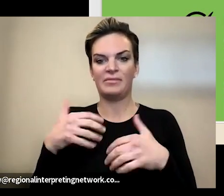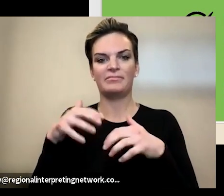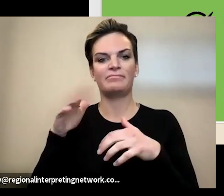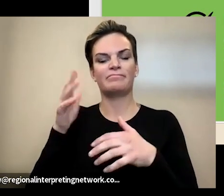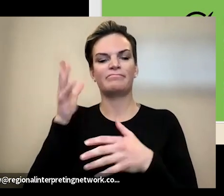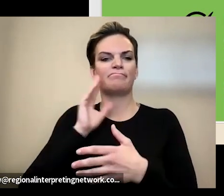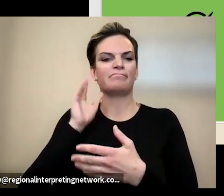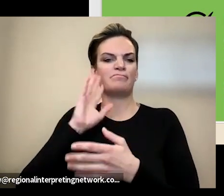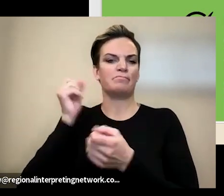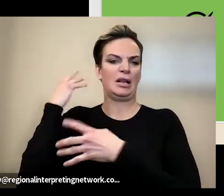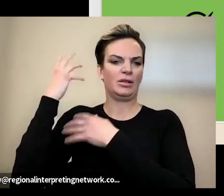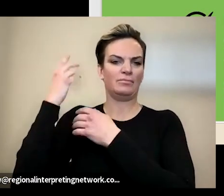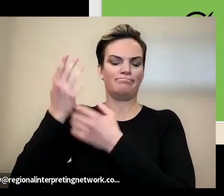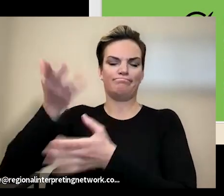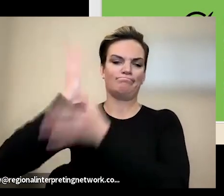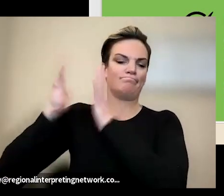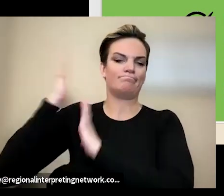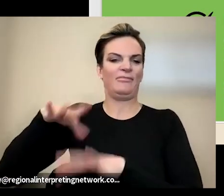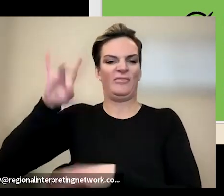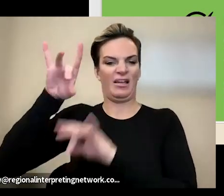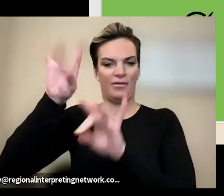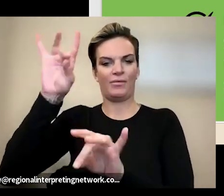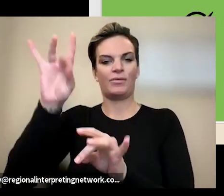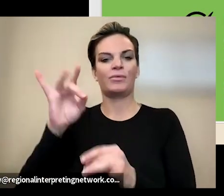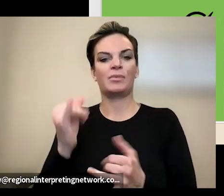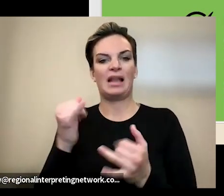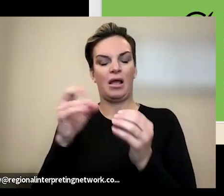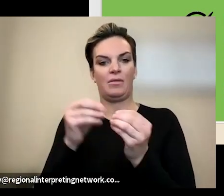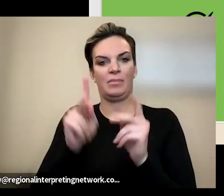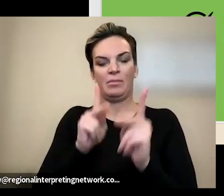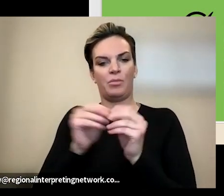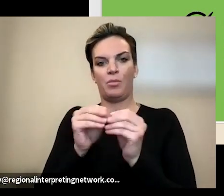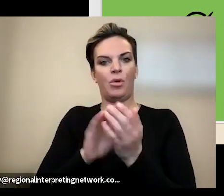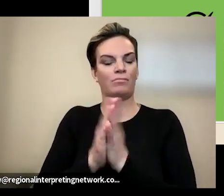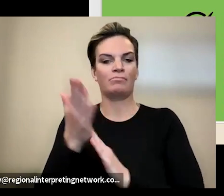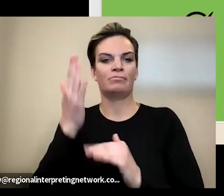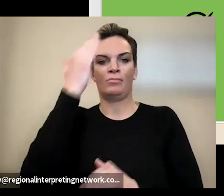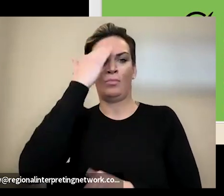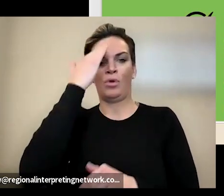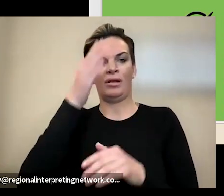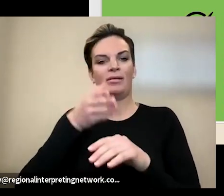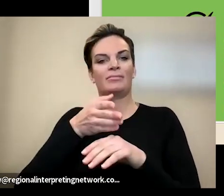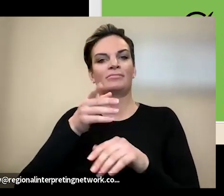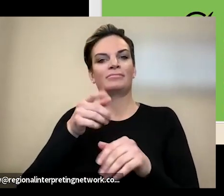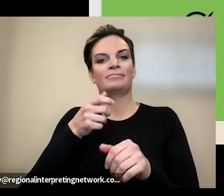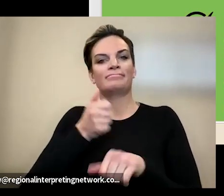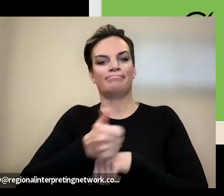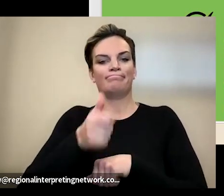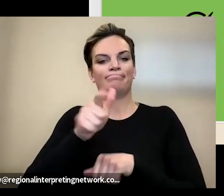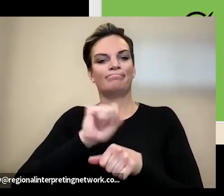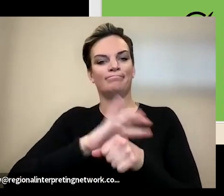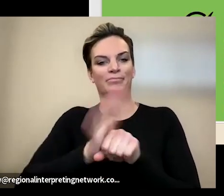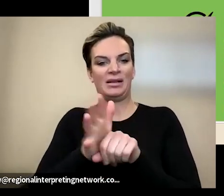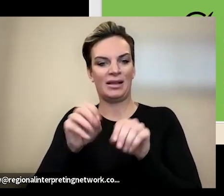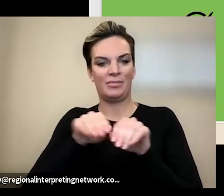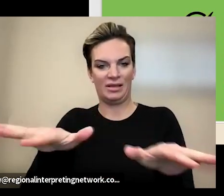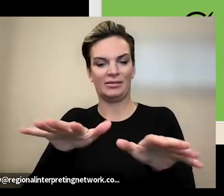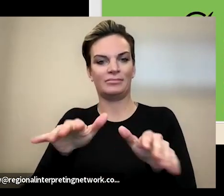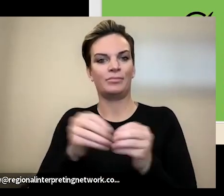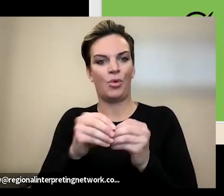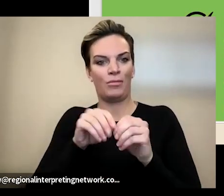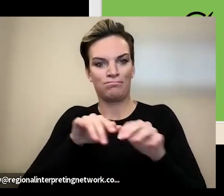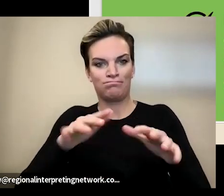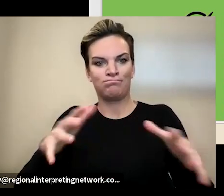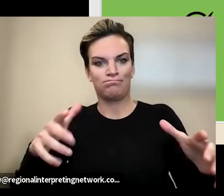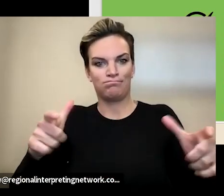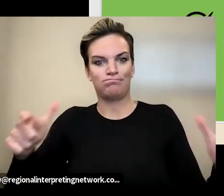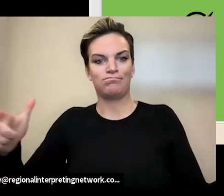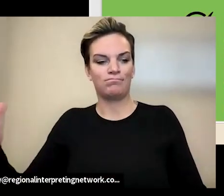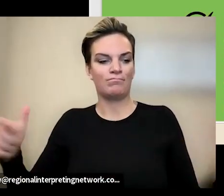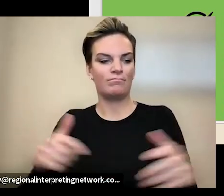of POTS, I noticed, really picked up after the COVID-19 pandemic hit. We were starting